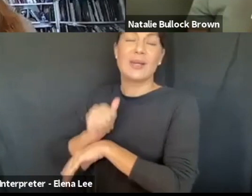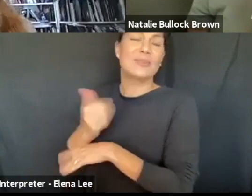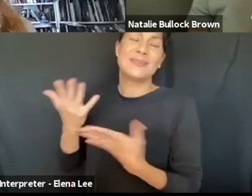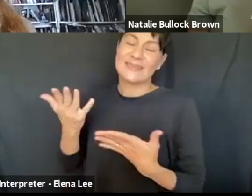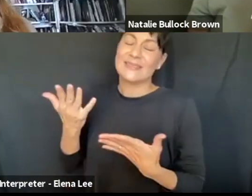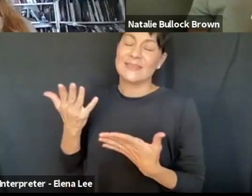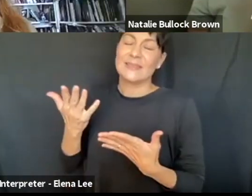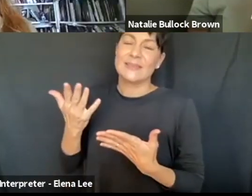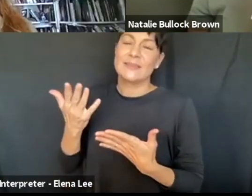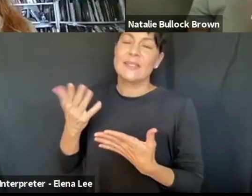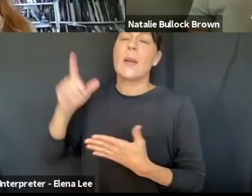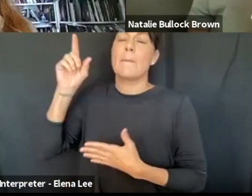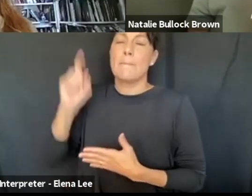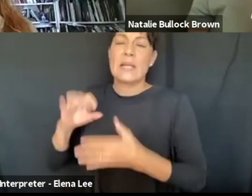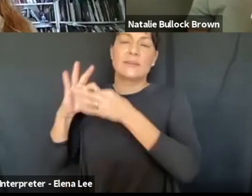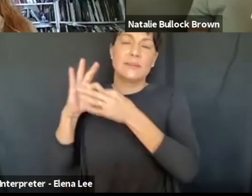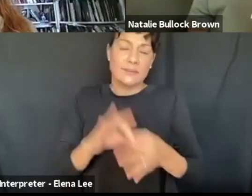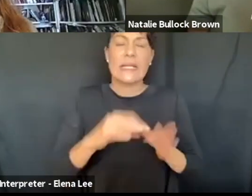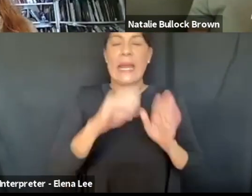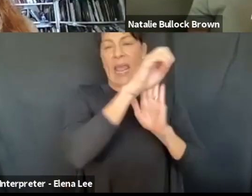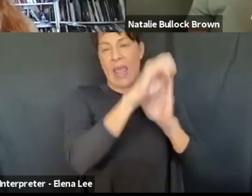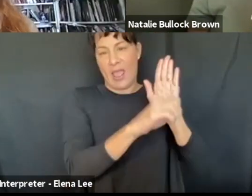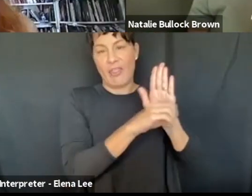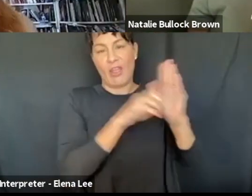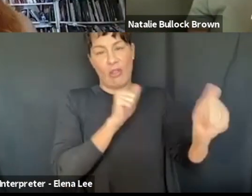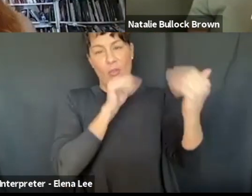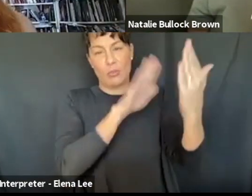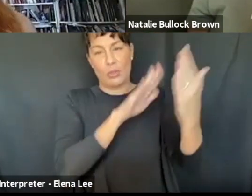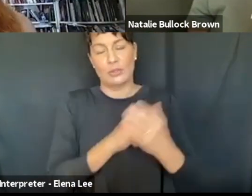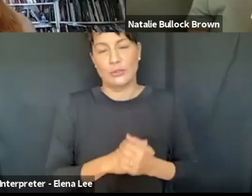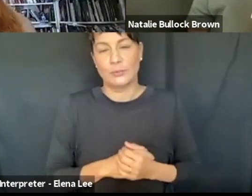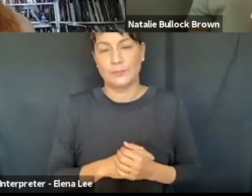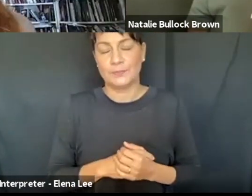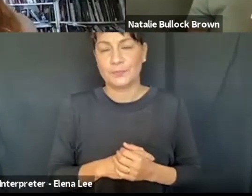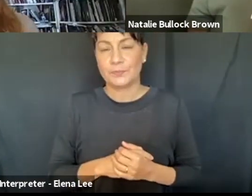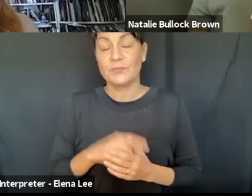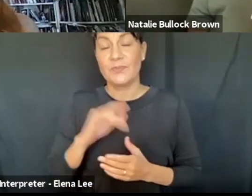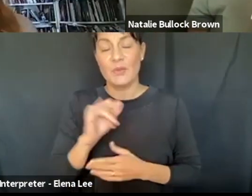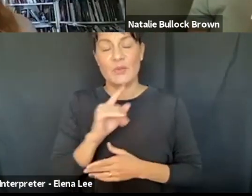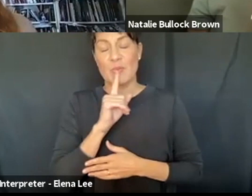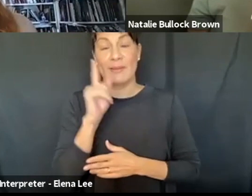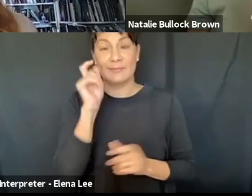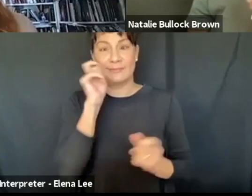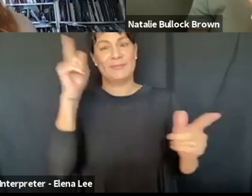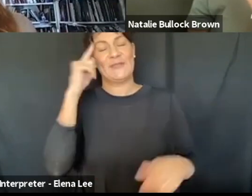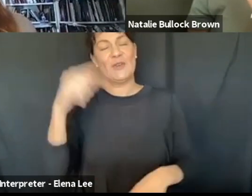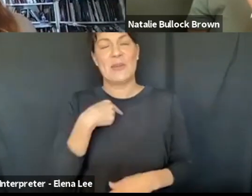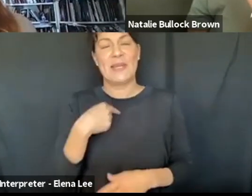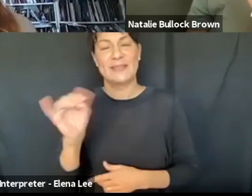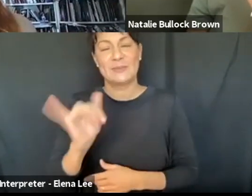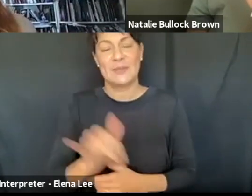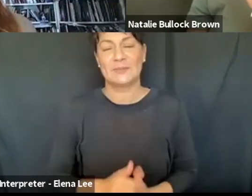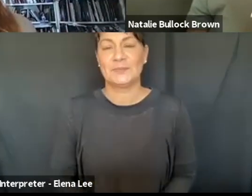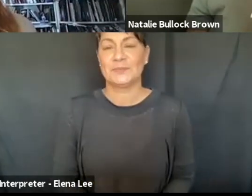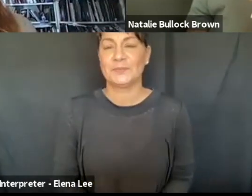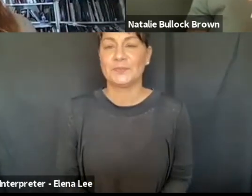And that, I saw that over and over again. So, that was really quite eye opening. Thank you so much.